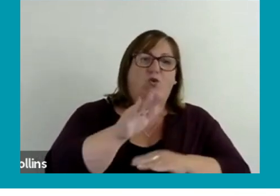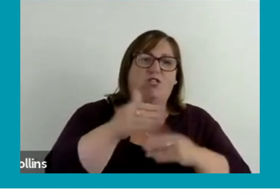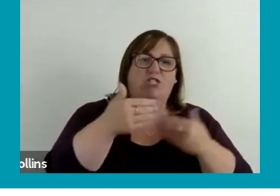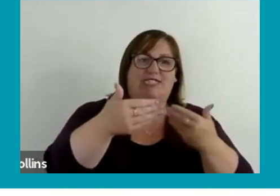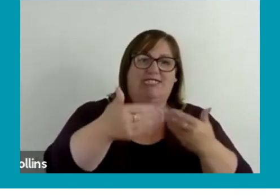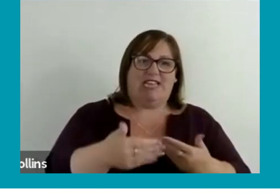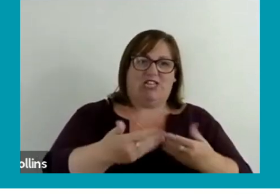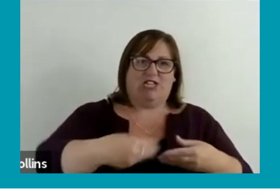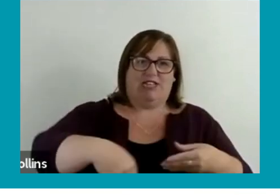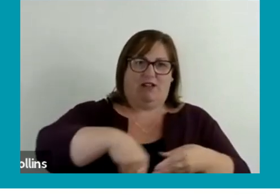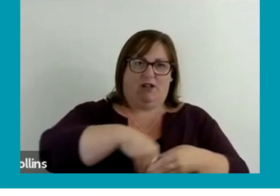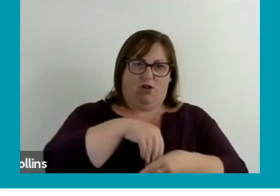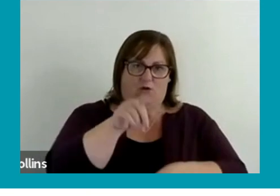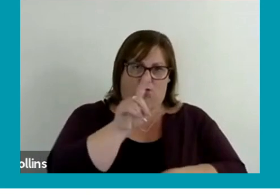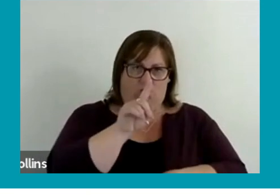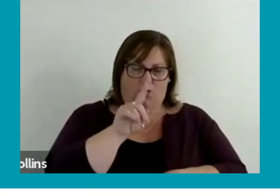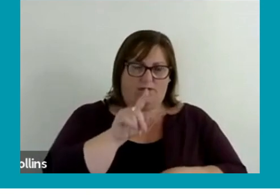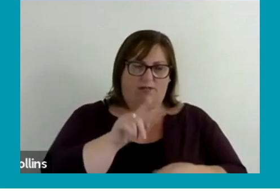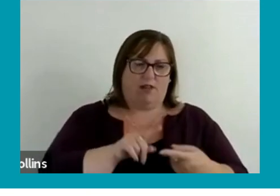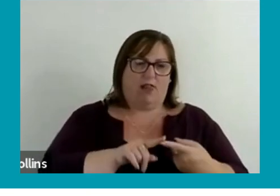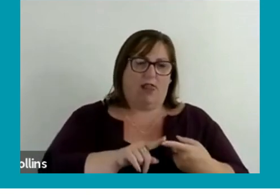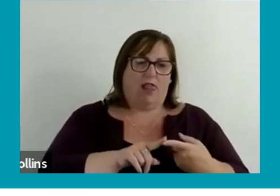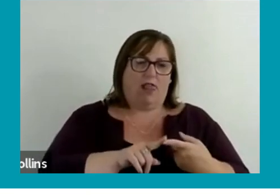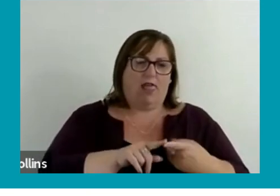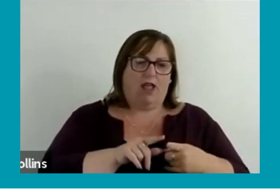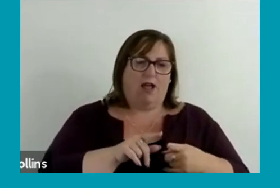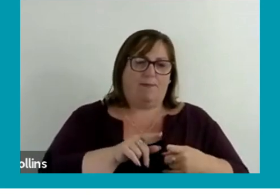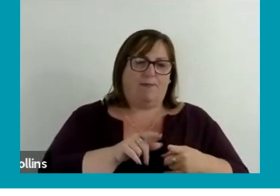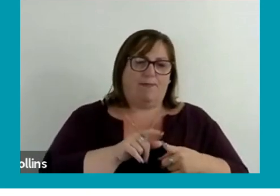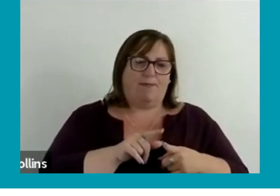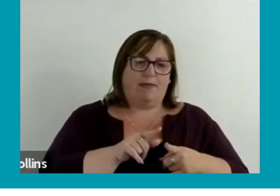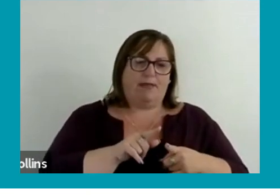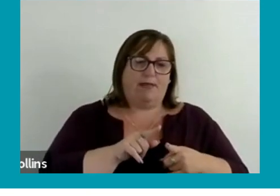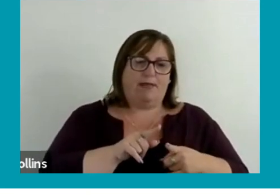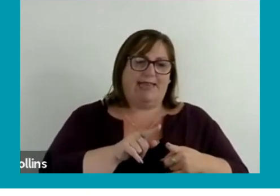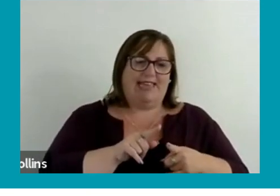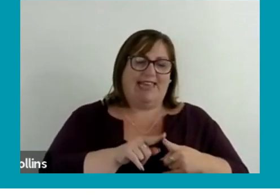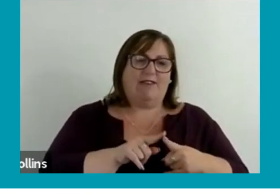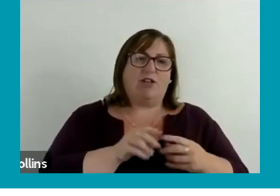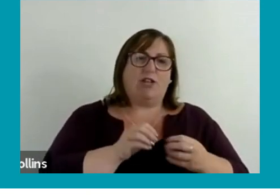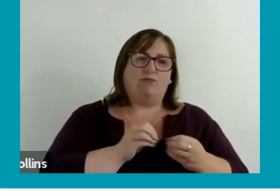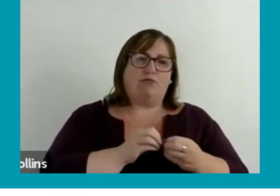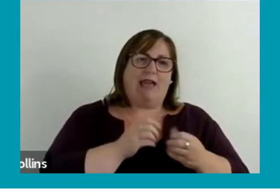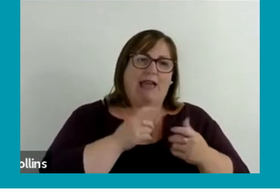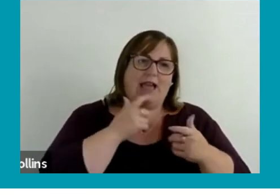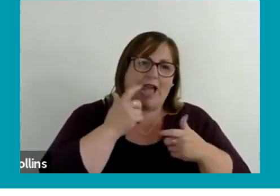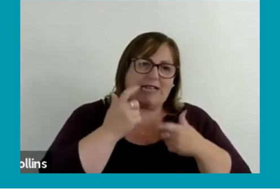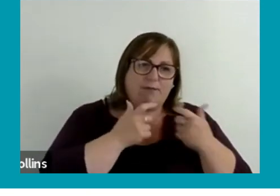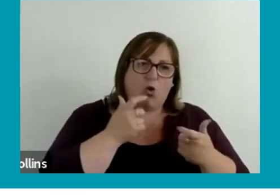Evenbreak explores neurodiversity which is coming up in the next week or two we'll also be